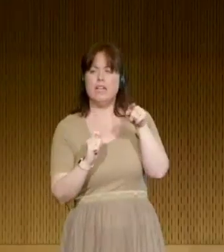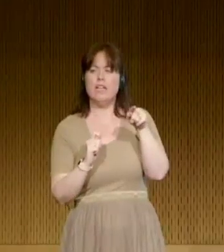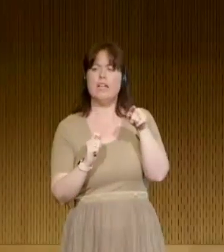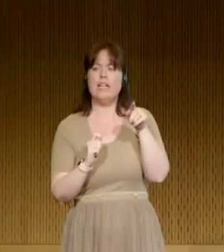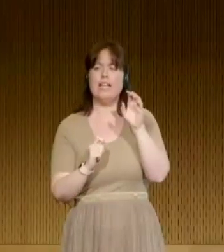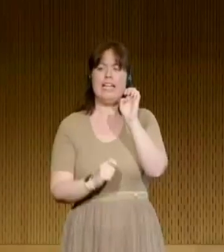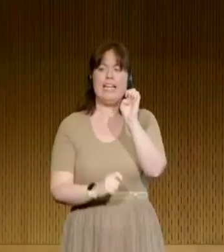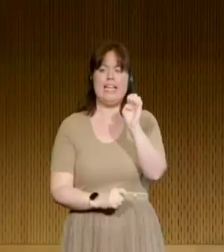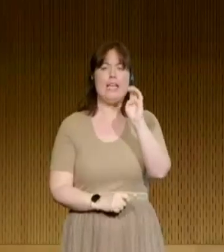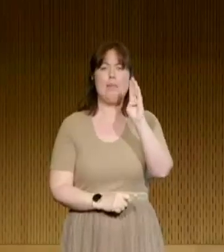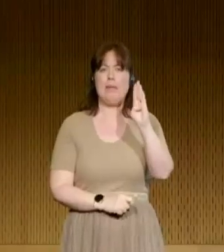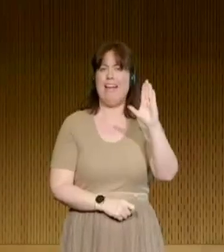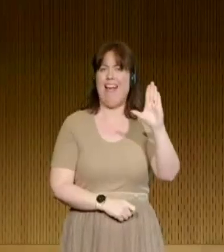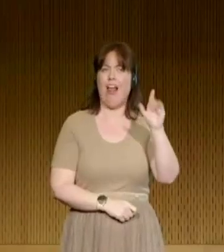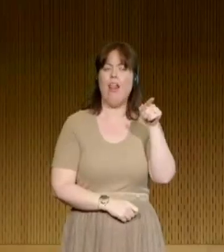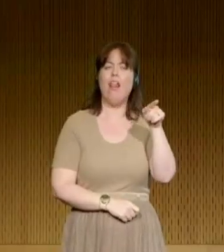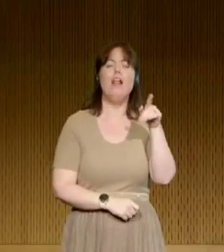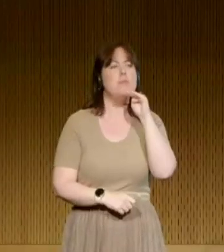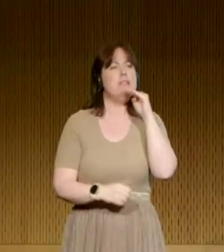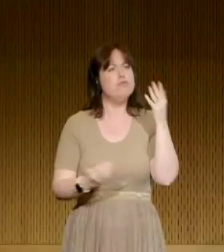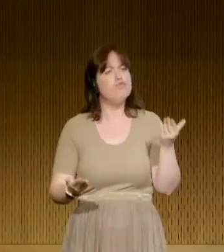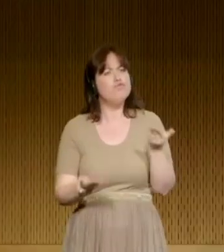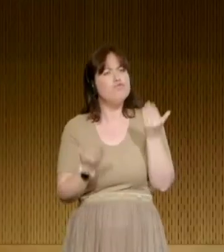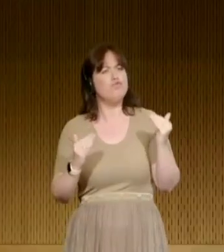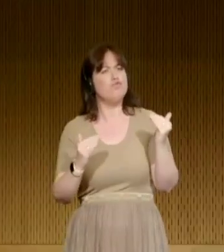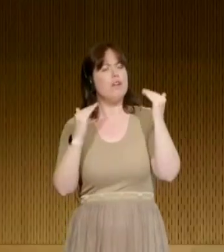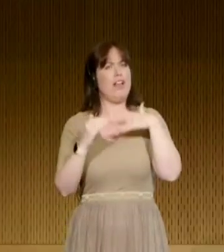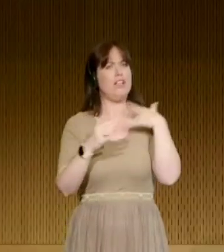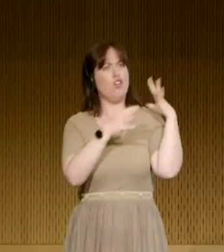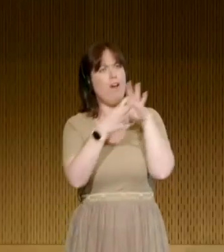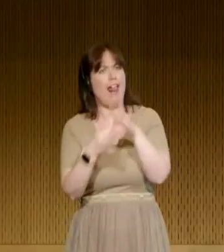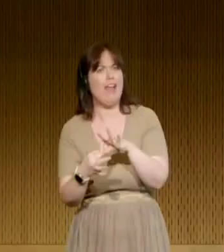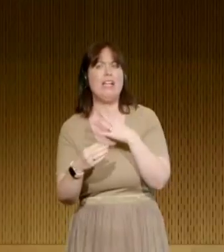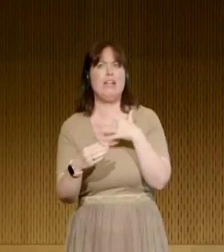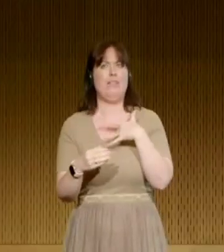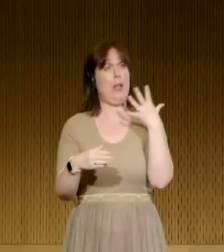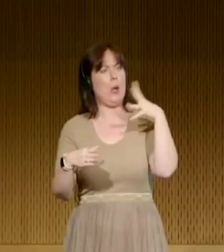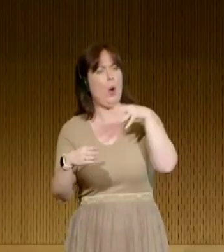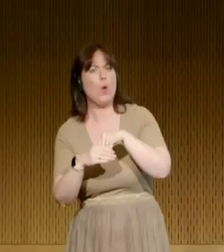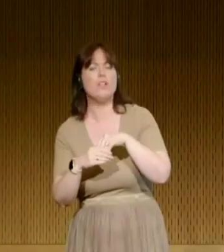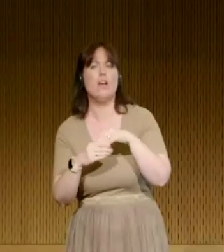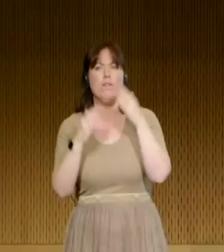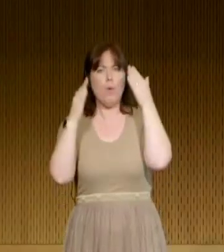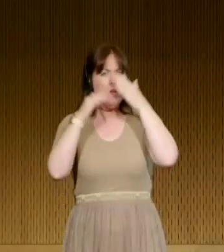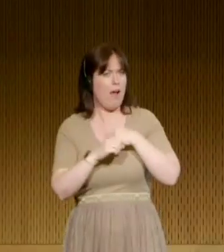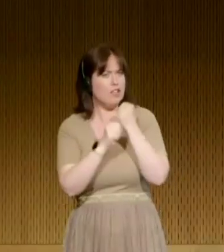the relevance. It enhances inclusivity. It works with students’ strengths. It works with peer and